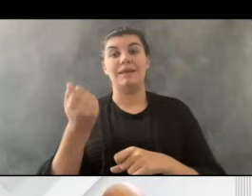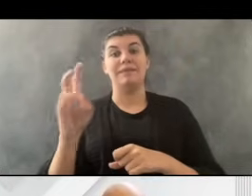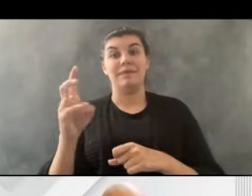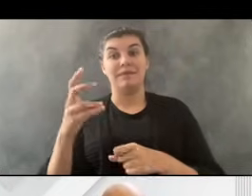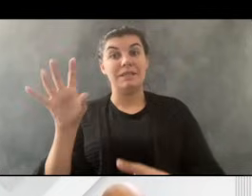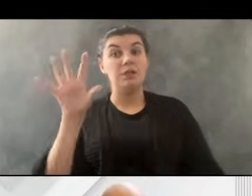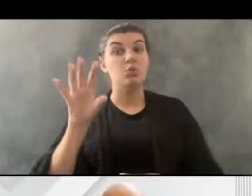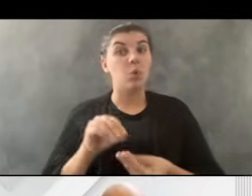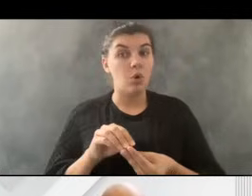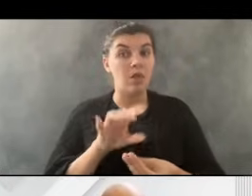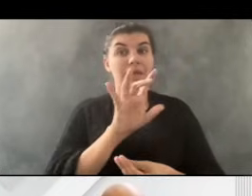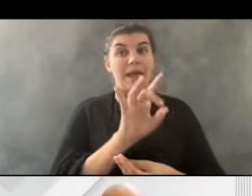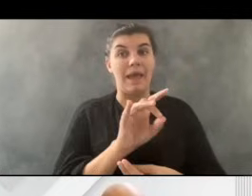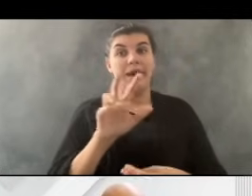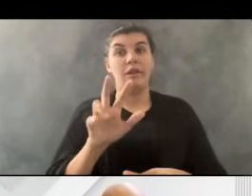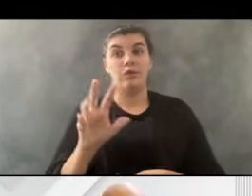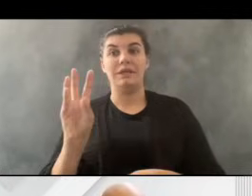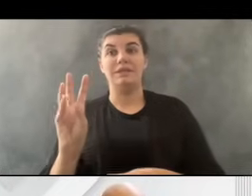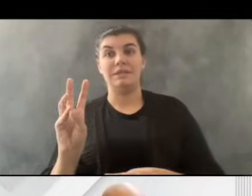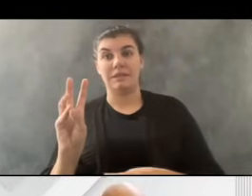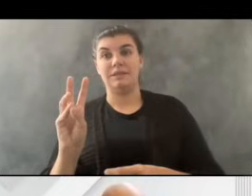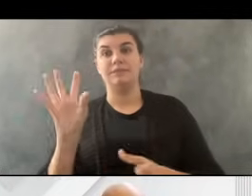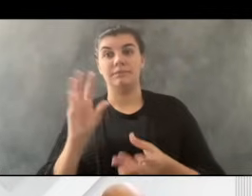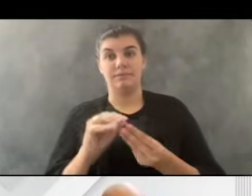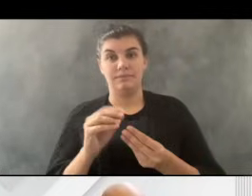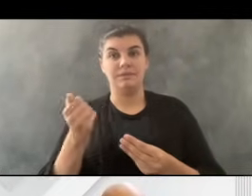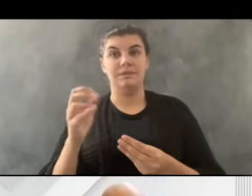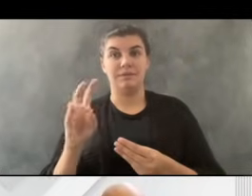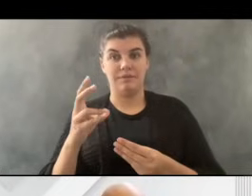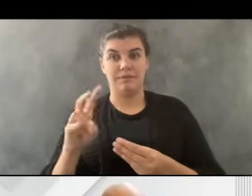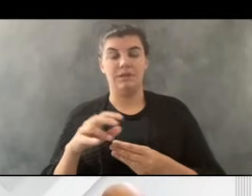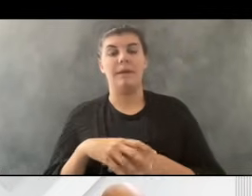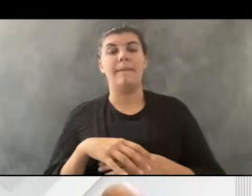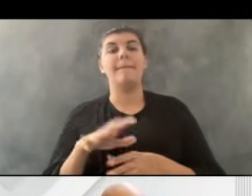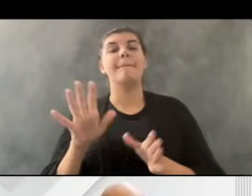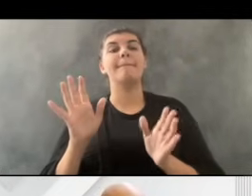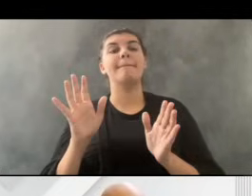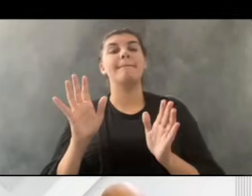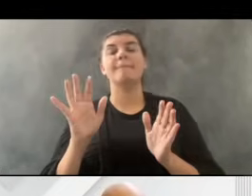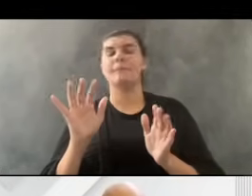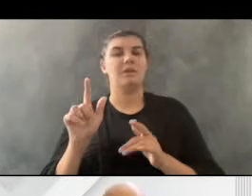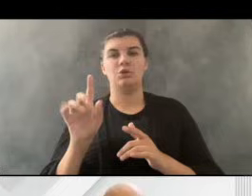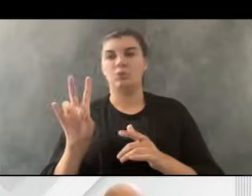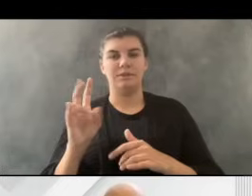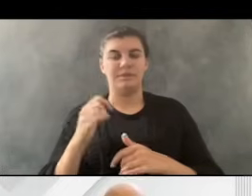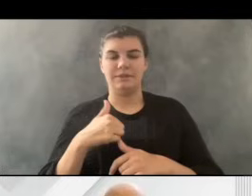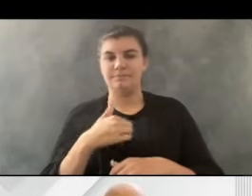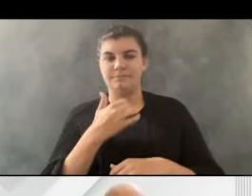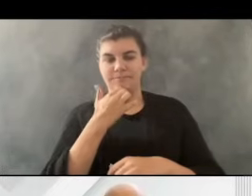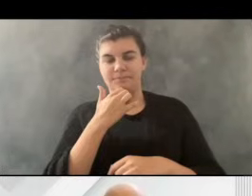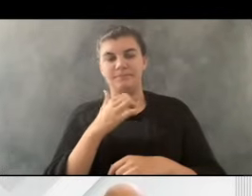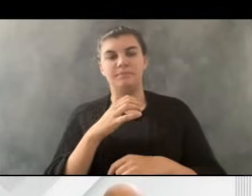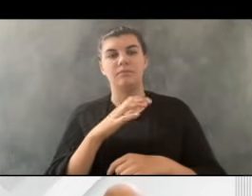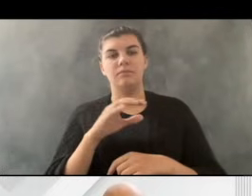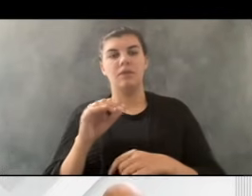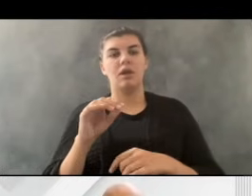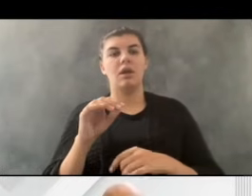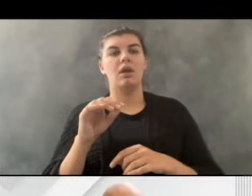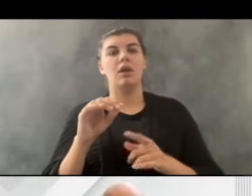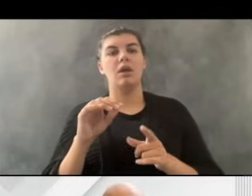the 8, 3, and 6 is at 27 inches high. And then if you need additional beyond the